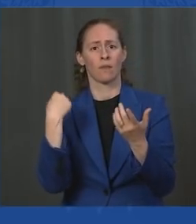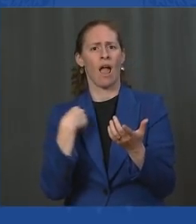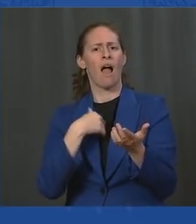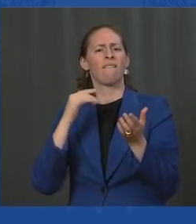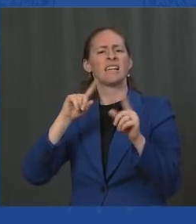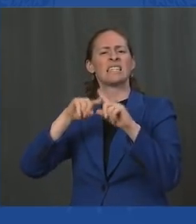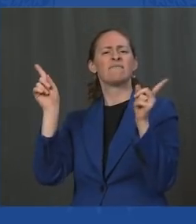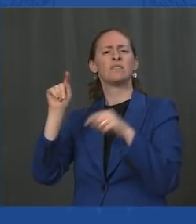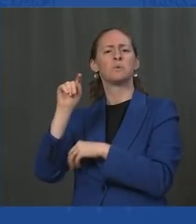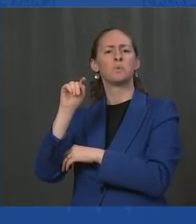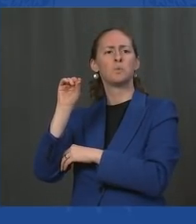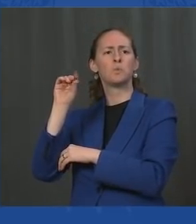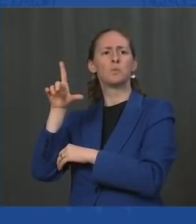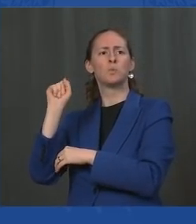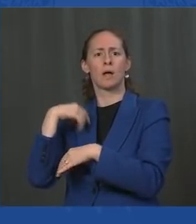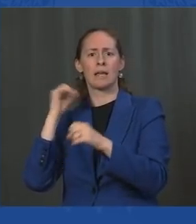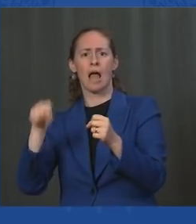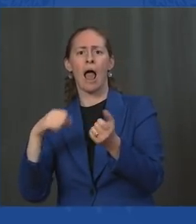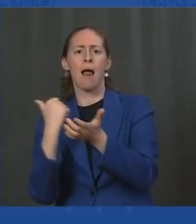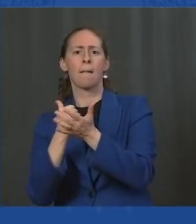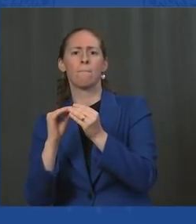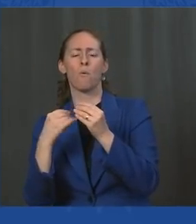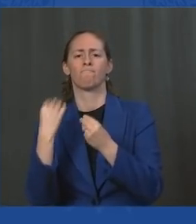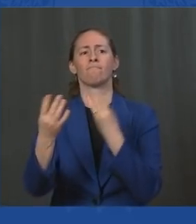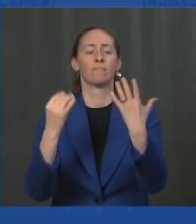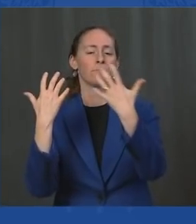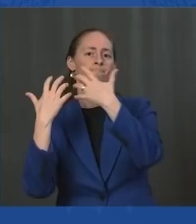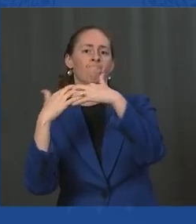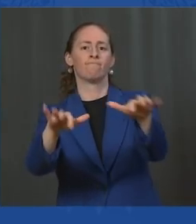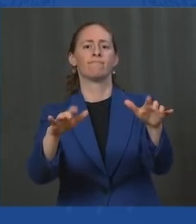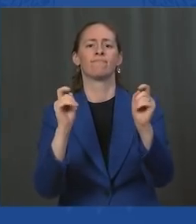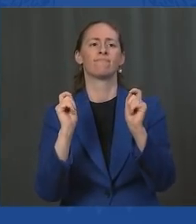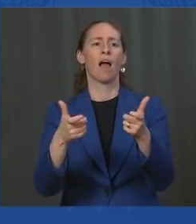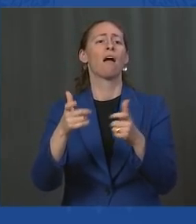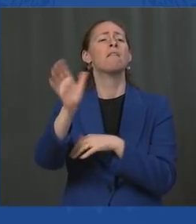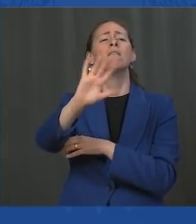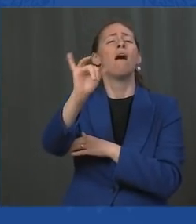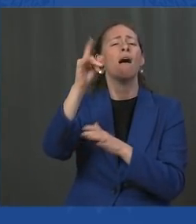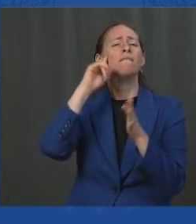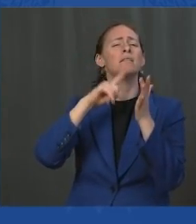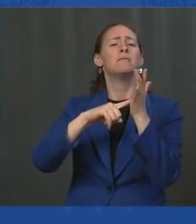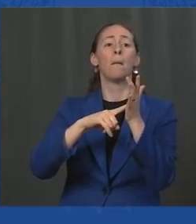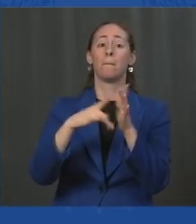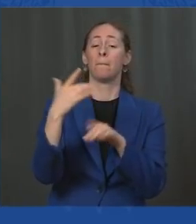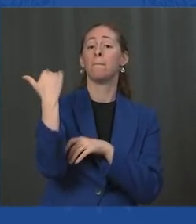things that have not been used very much in prior hurricane responses. Working with private companies